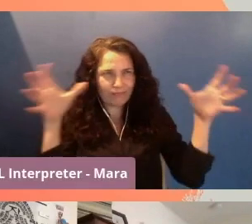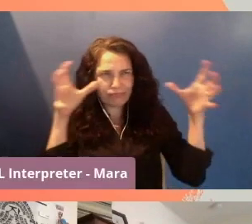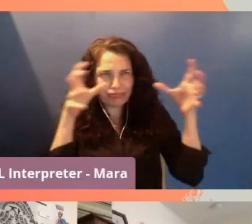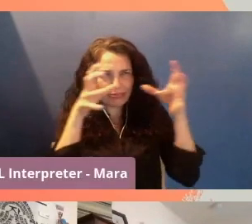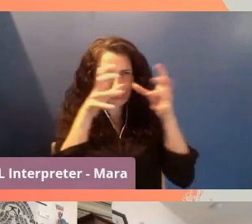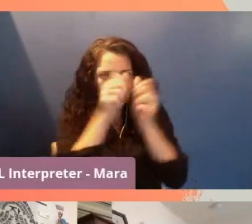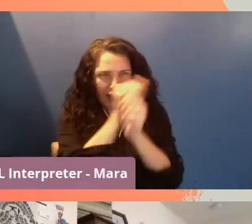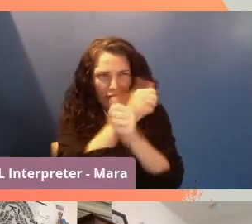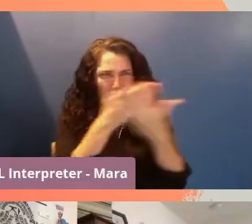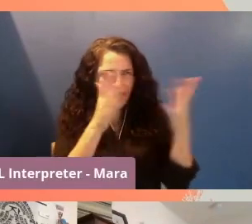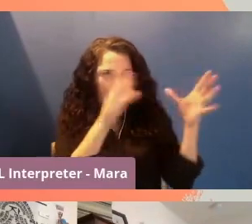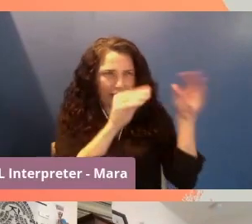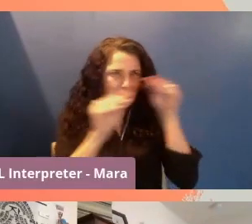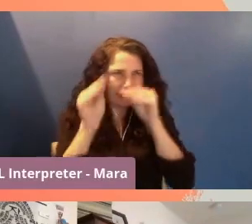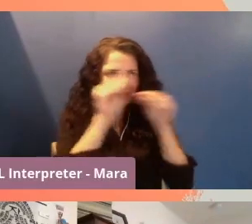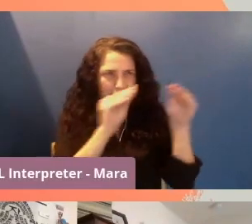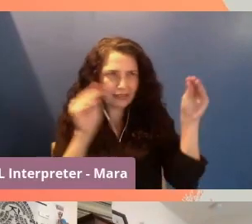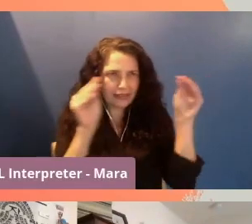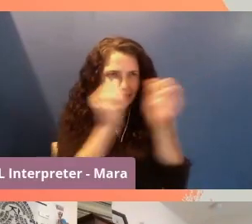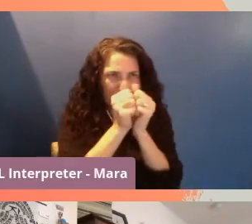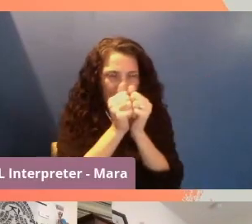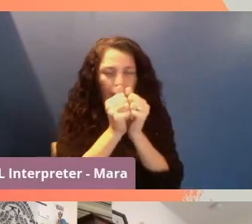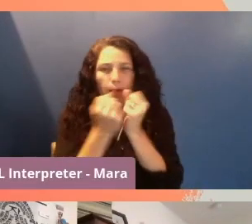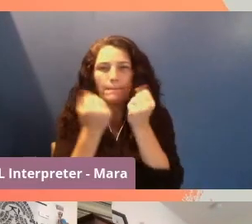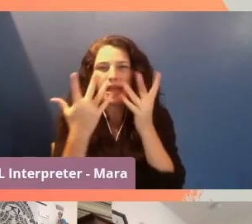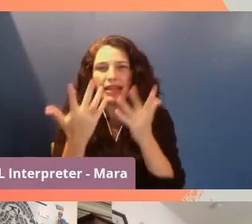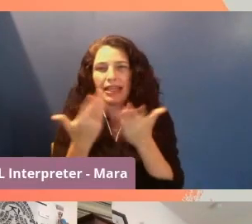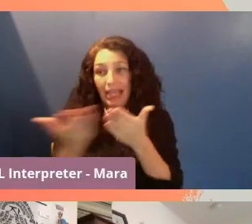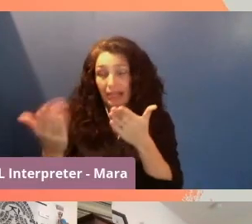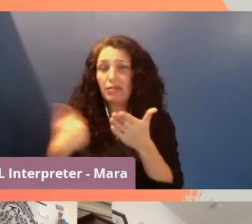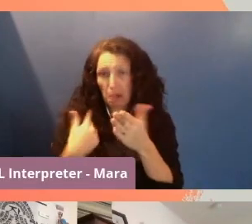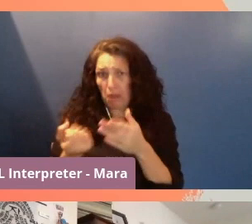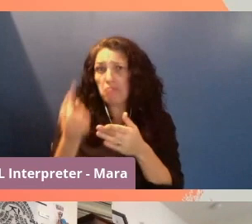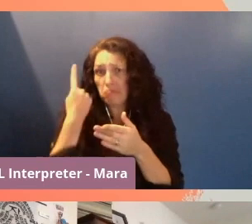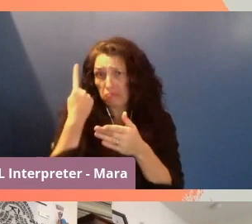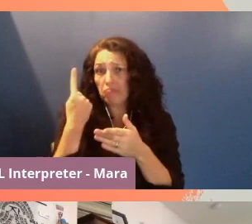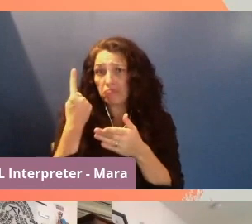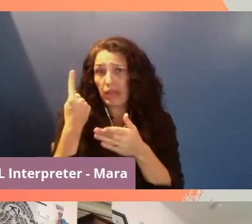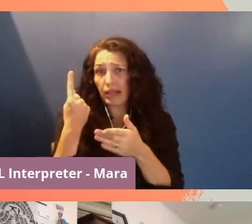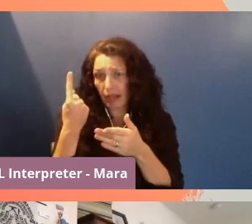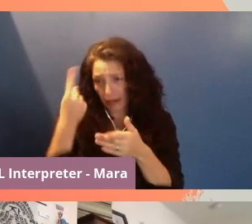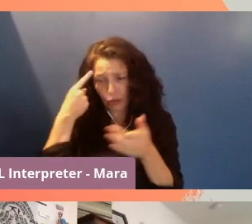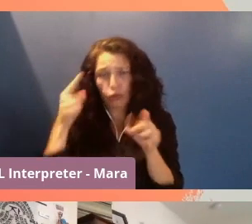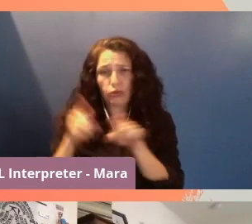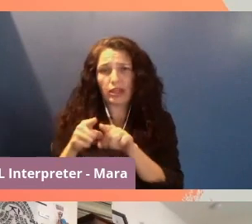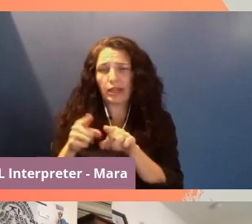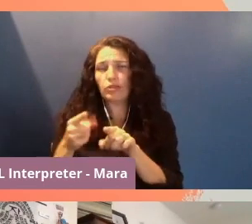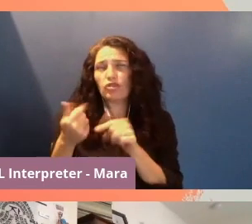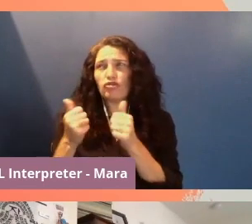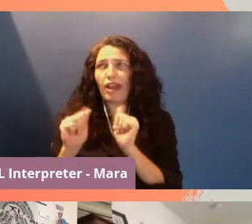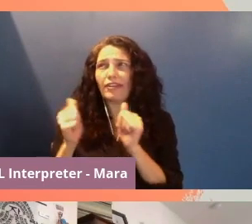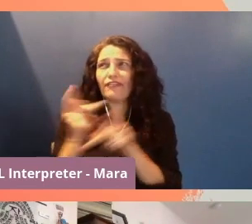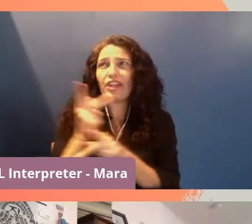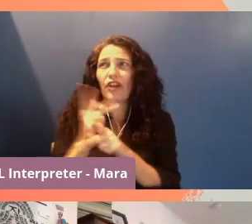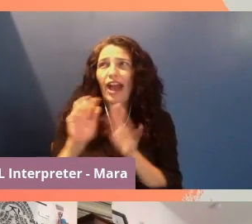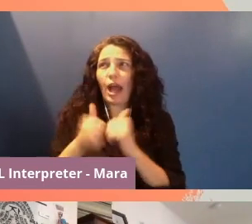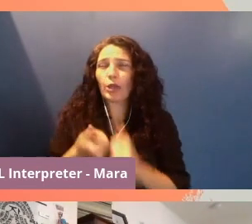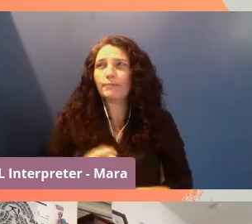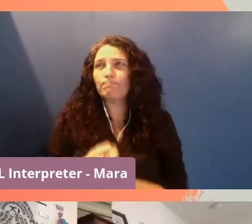and like, I'm just, trying to find a language for it. But, what has been really interesting to me